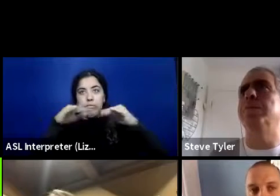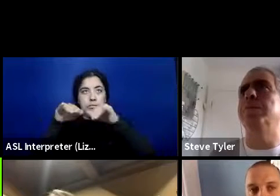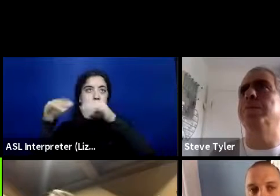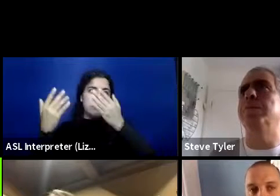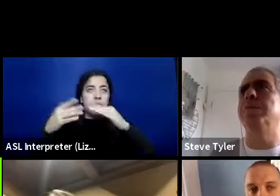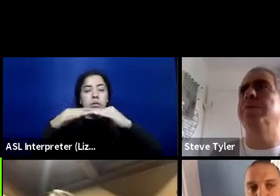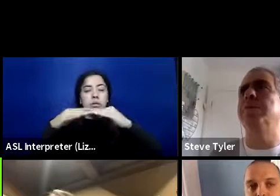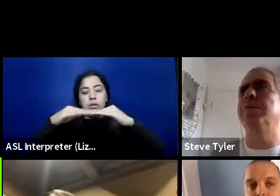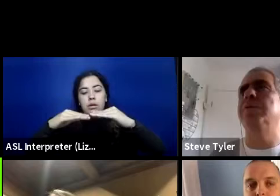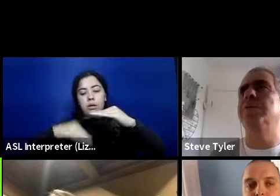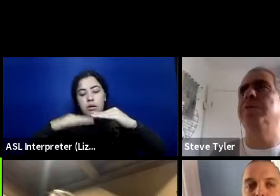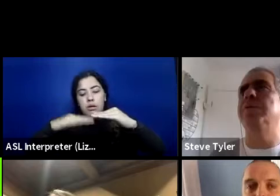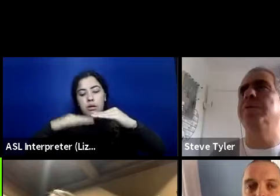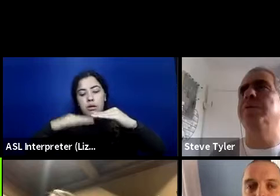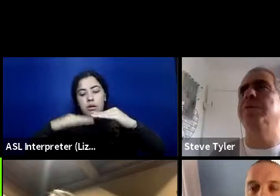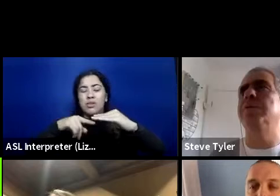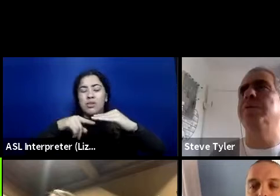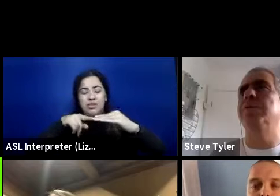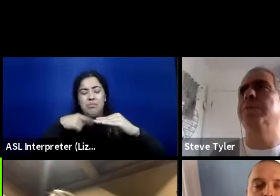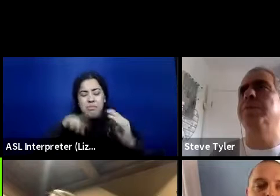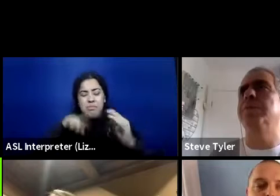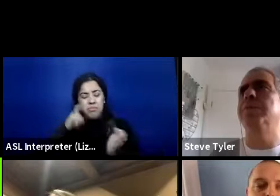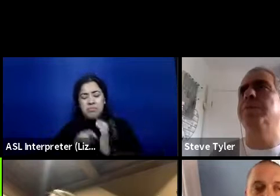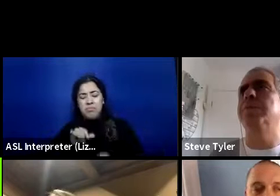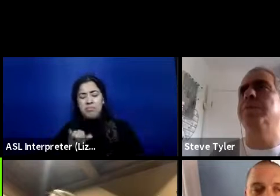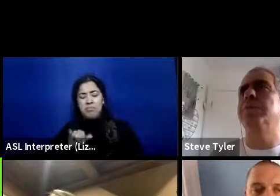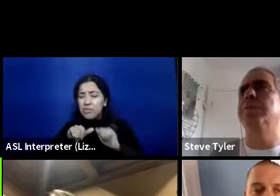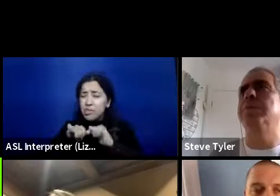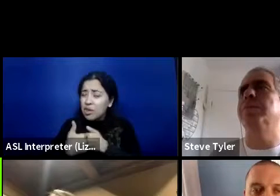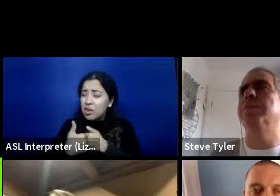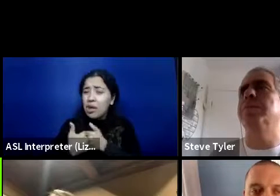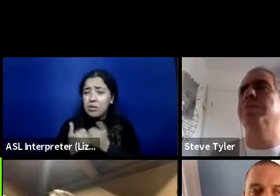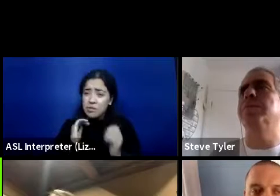to access programs and services and health care